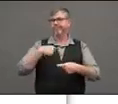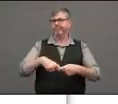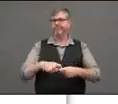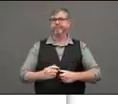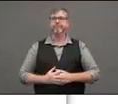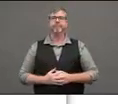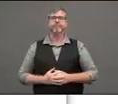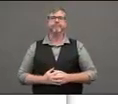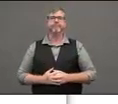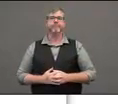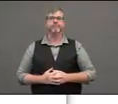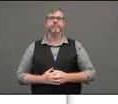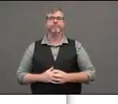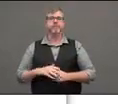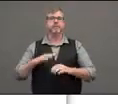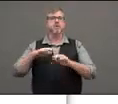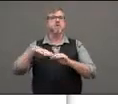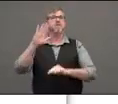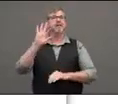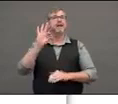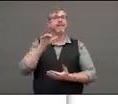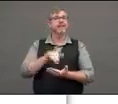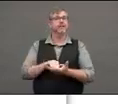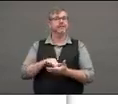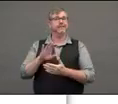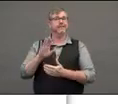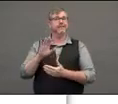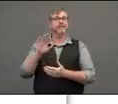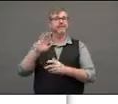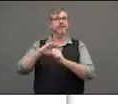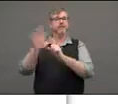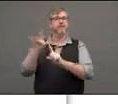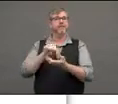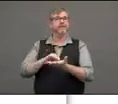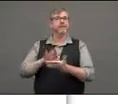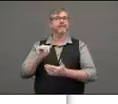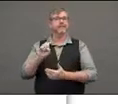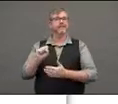mentioned. half almost half of them almost half of them one in two